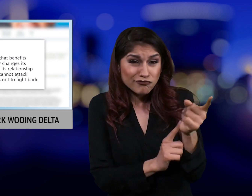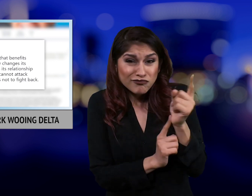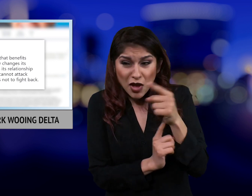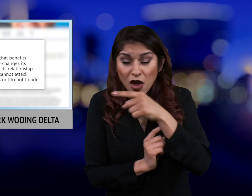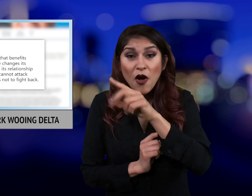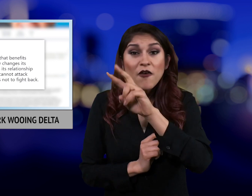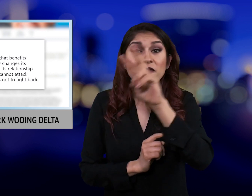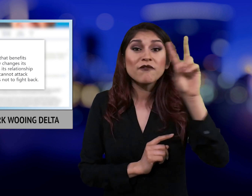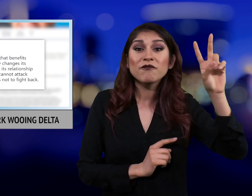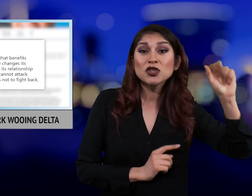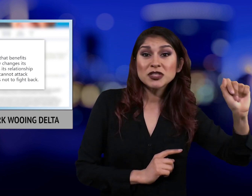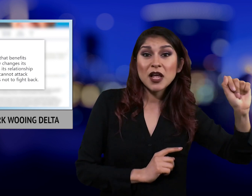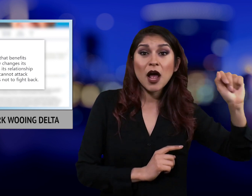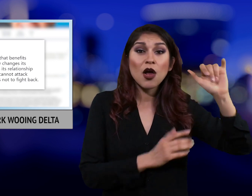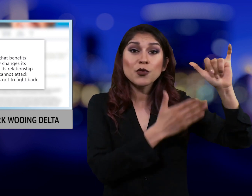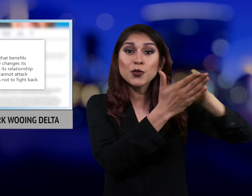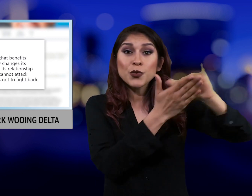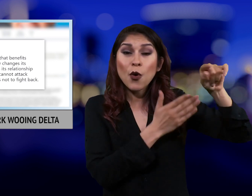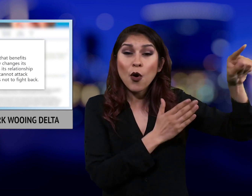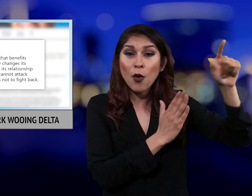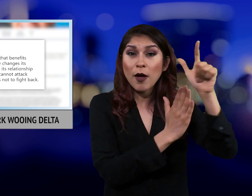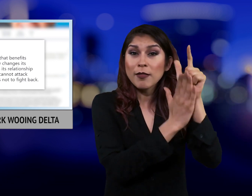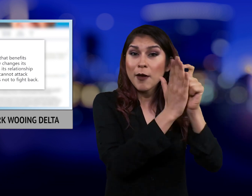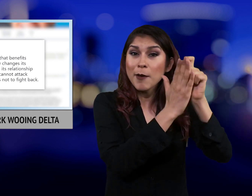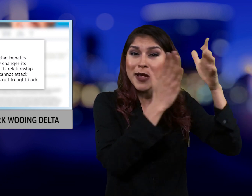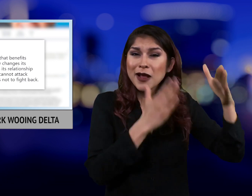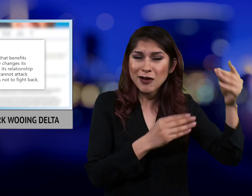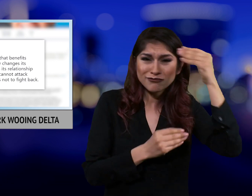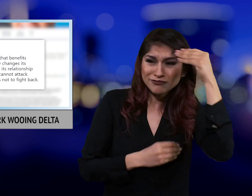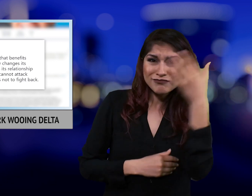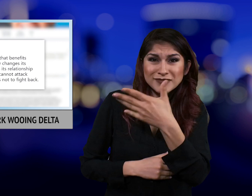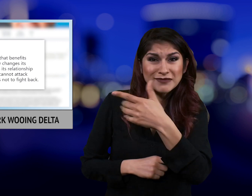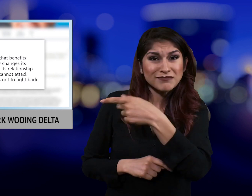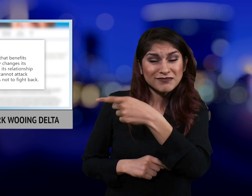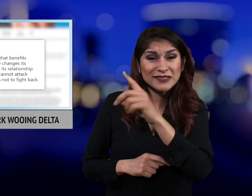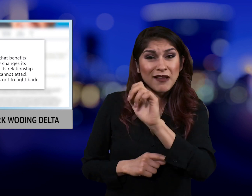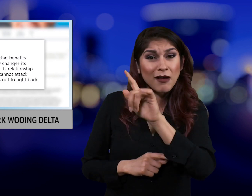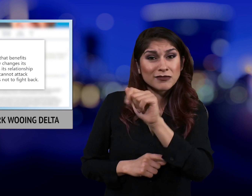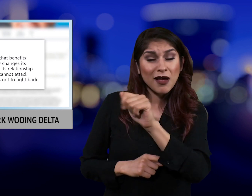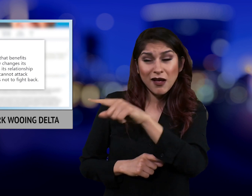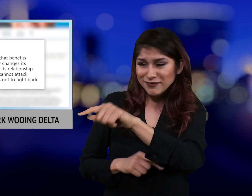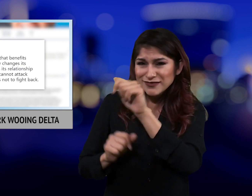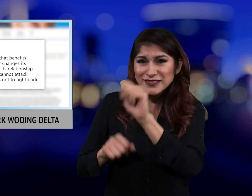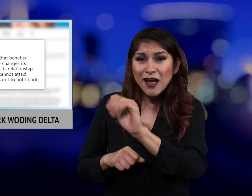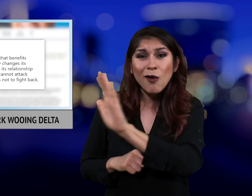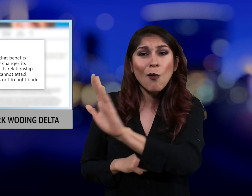Immediately lawmakers in Virginia and New York sent messages inviting Delta to move